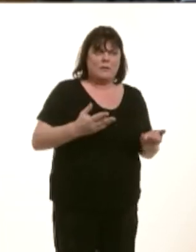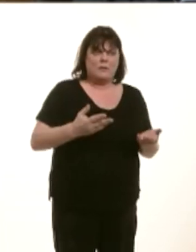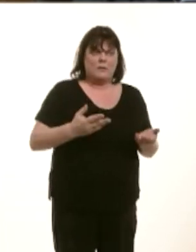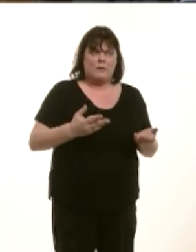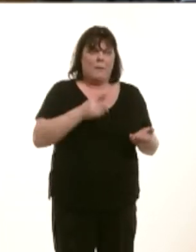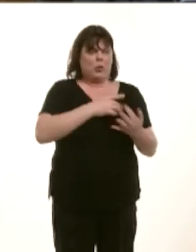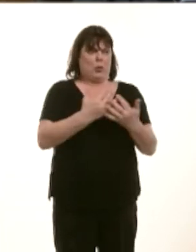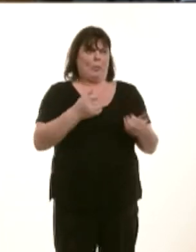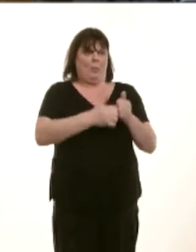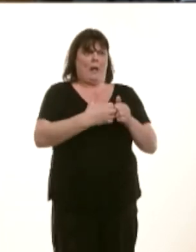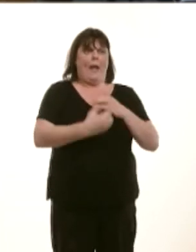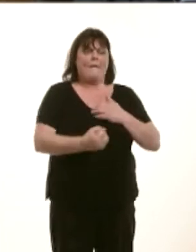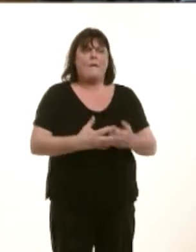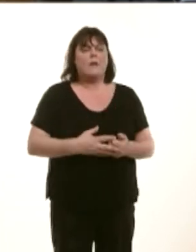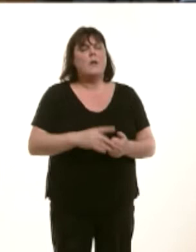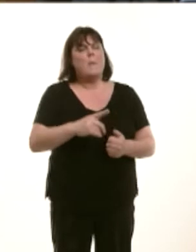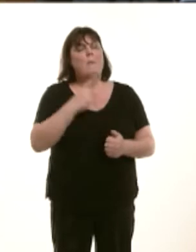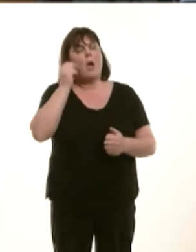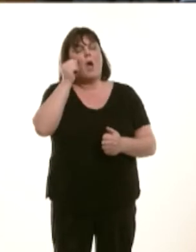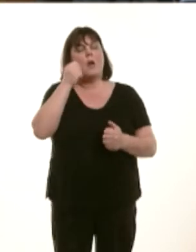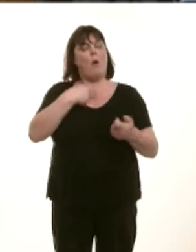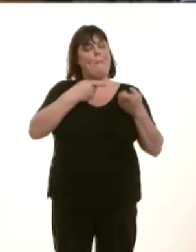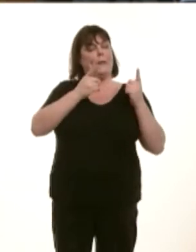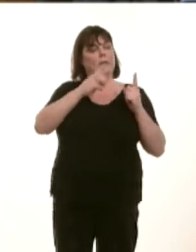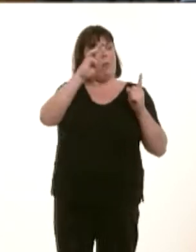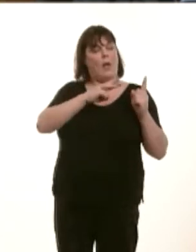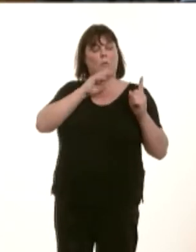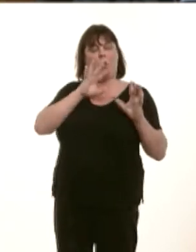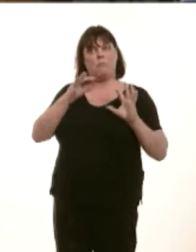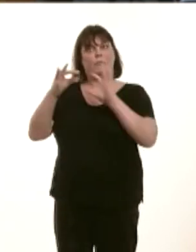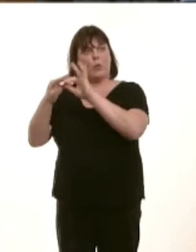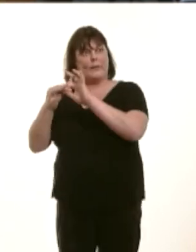i gysylltu ‚ Llywodraeth y Deyrnas Unedig er mwyn sicrhau bod y Llywodraeth honno yn